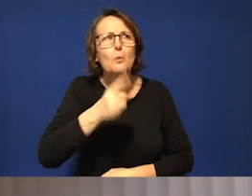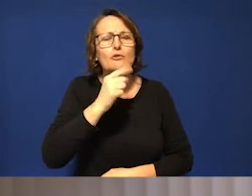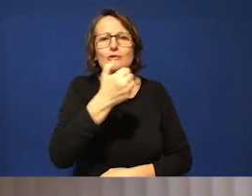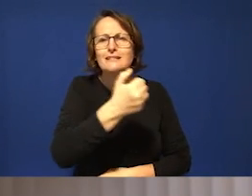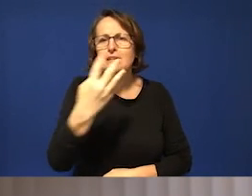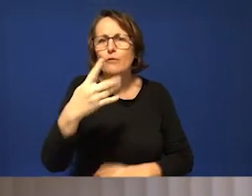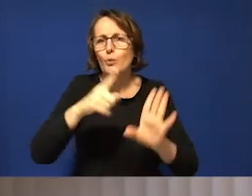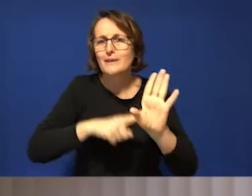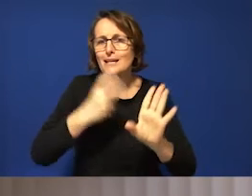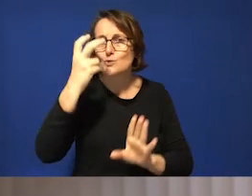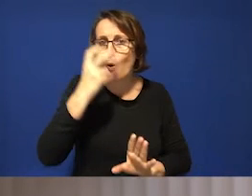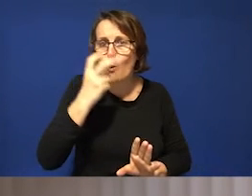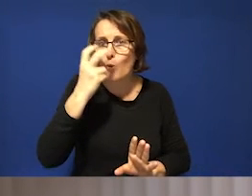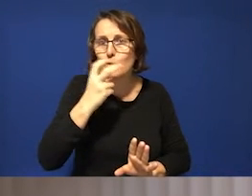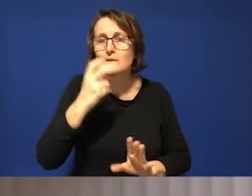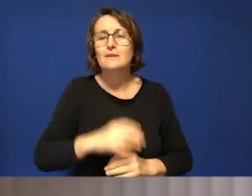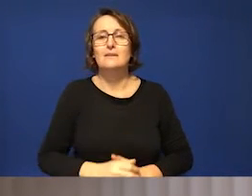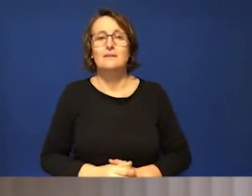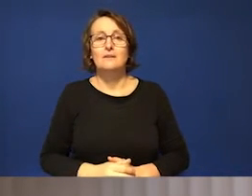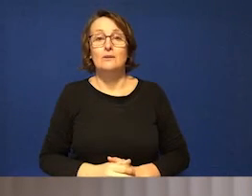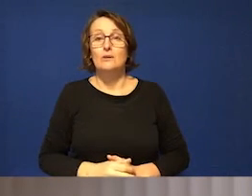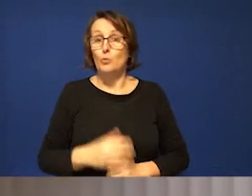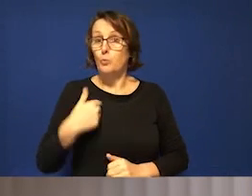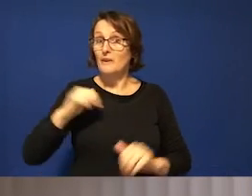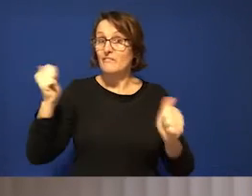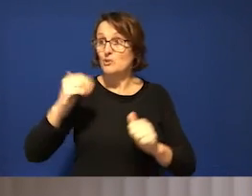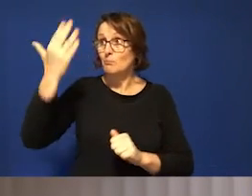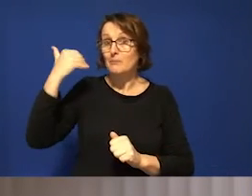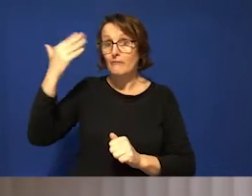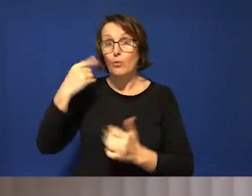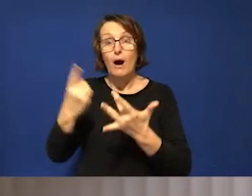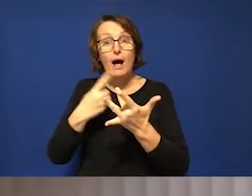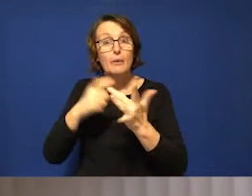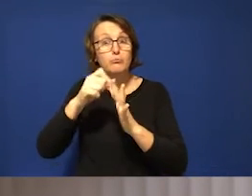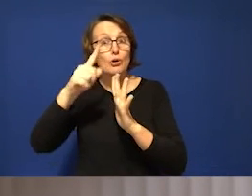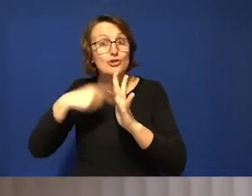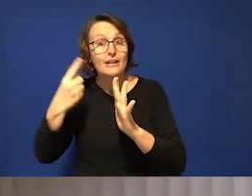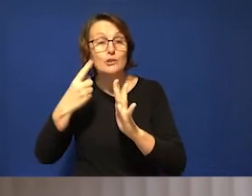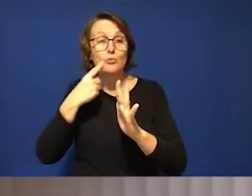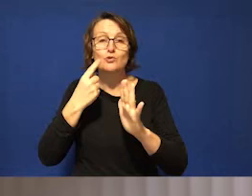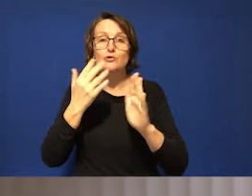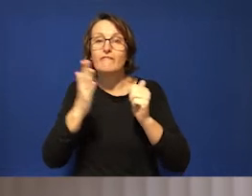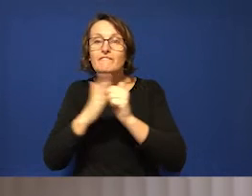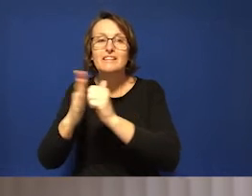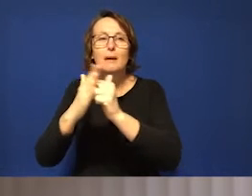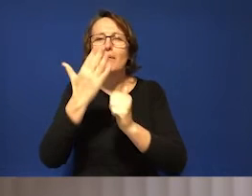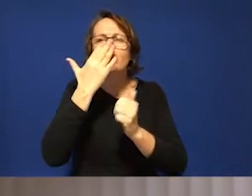And we have engaged in other projects. One of them was to restore the original stone facades and make the building waterproof